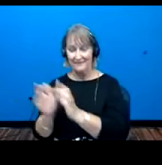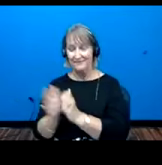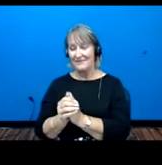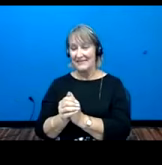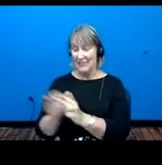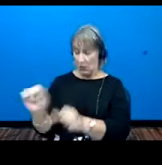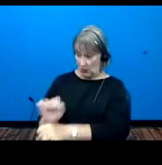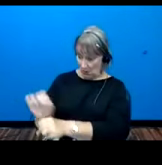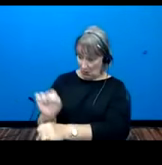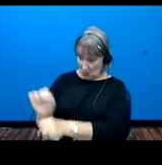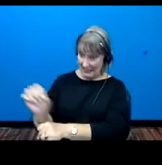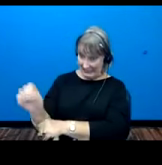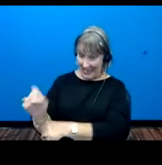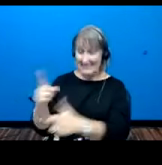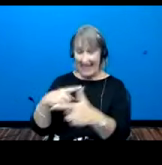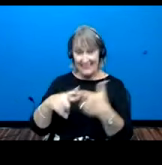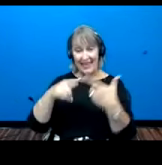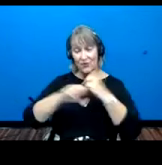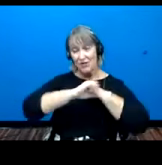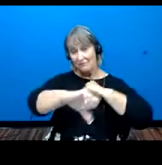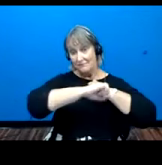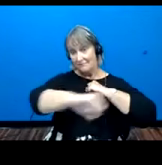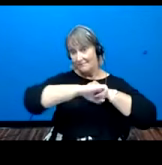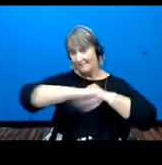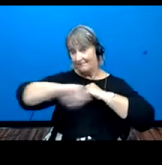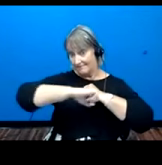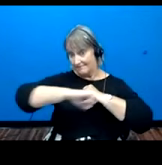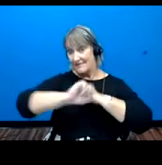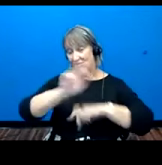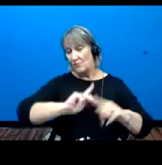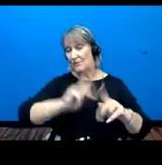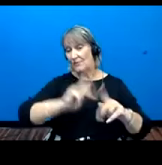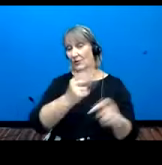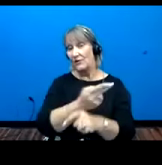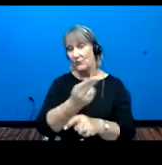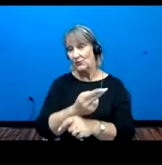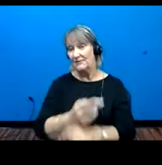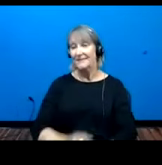but actually getting it out there, that's where the big wins are. So we'll move to the next.